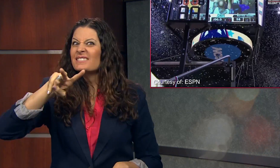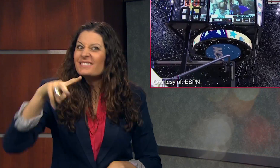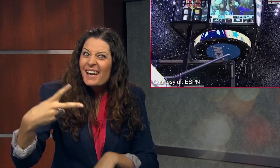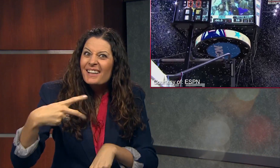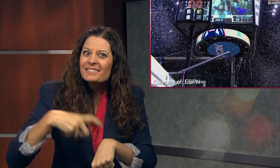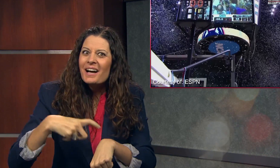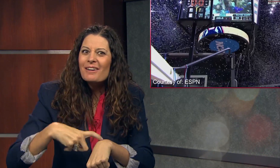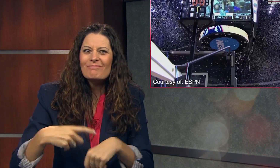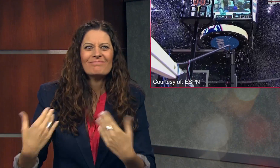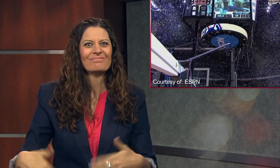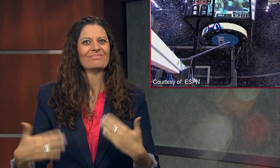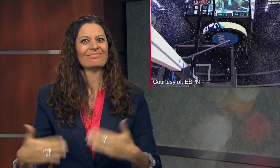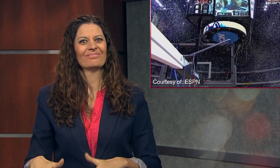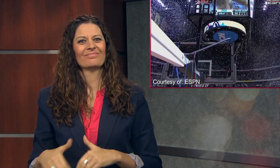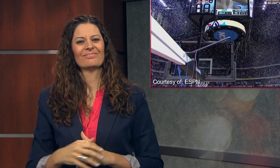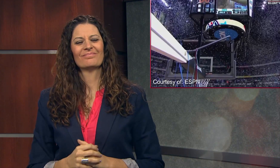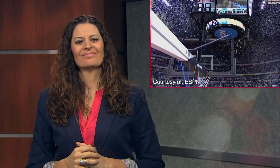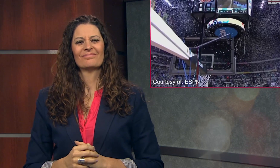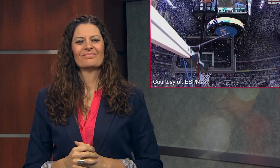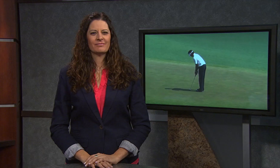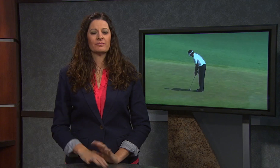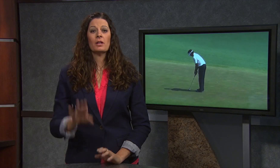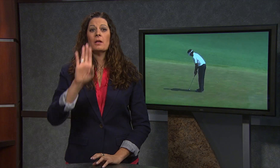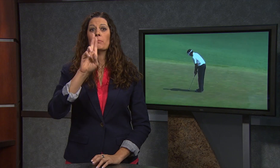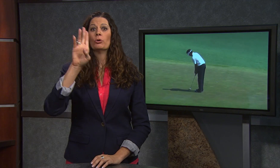THE SAME YEAR, AND THIS IS THEIR SECOND TIME DOING SO.